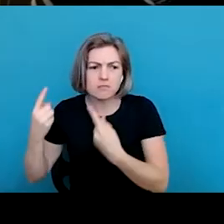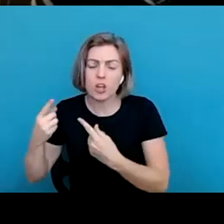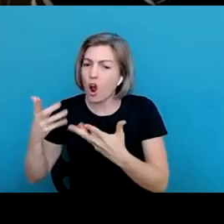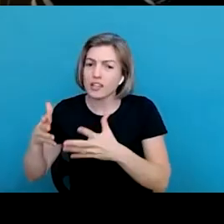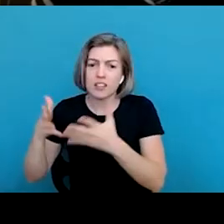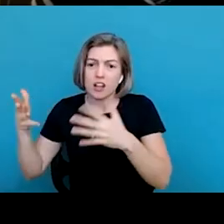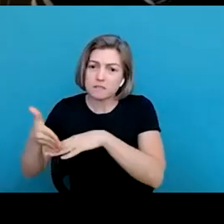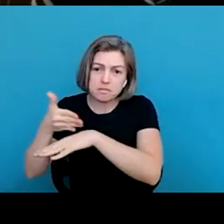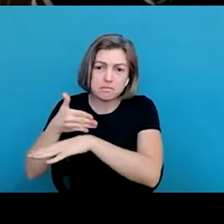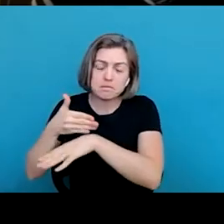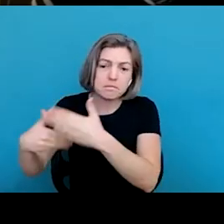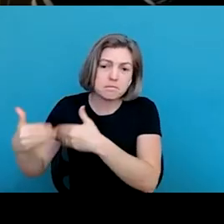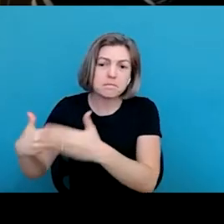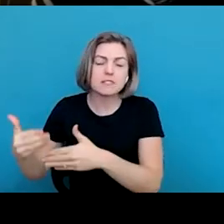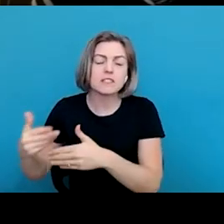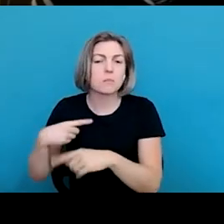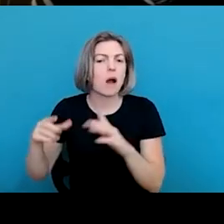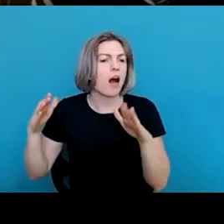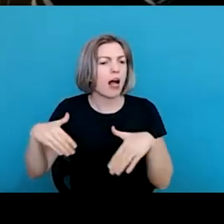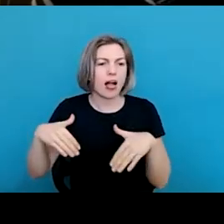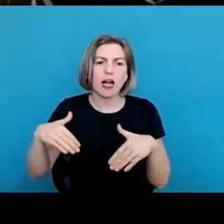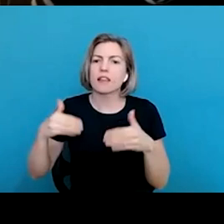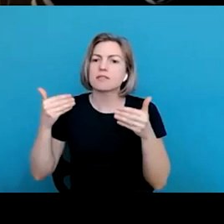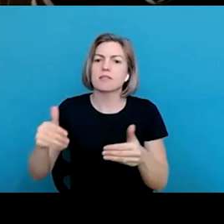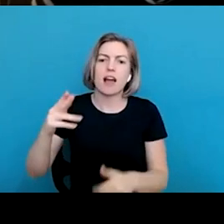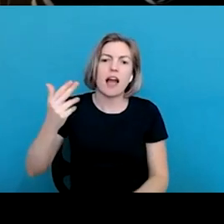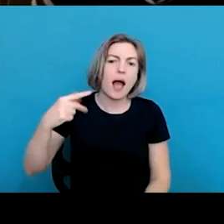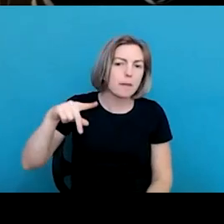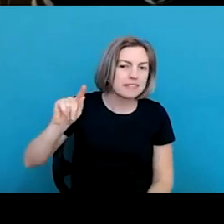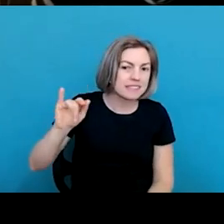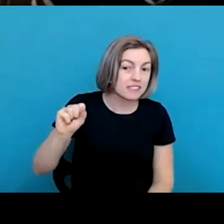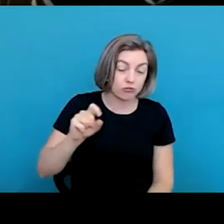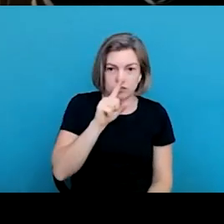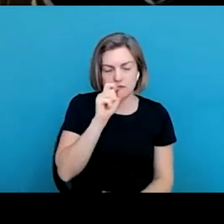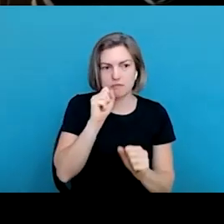We haven't grappled yet with haptics which are amazing. I think we can do great things.